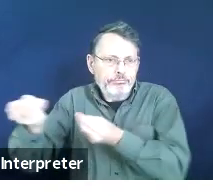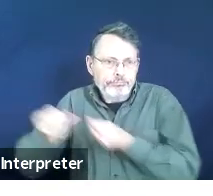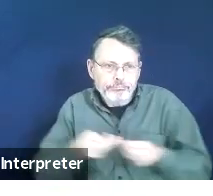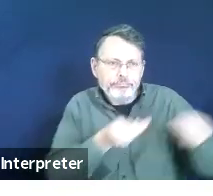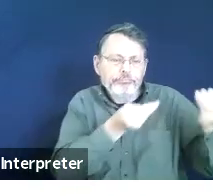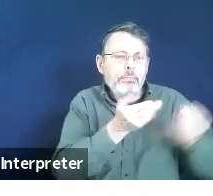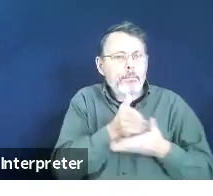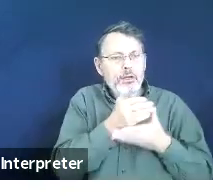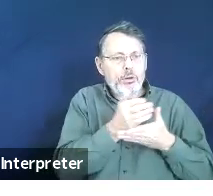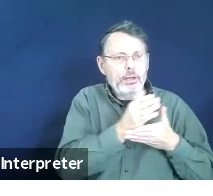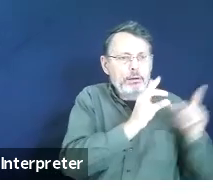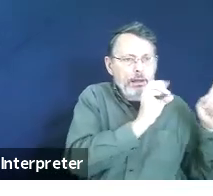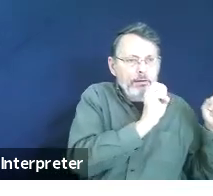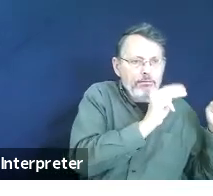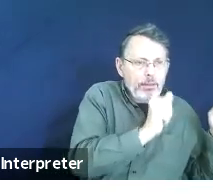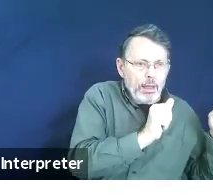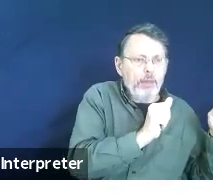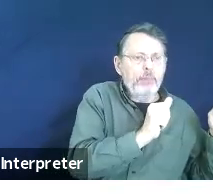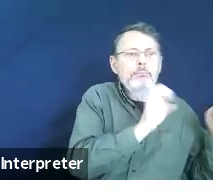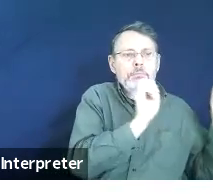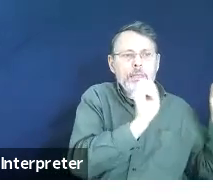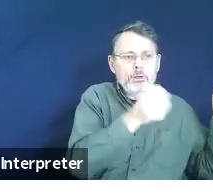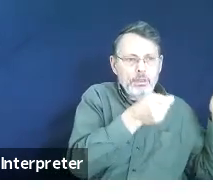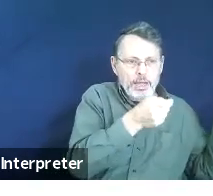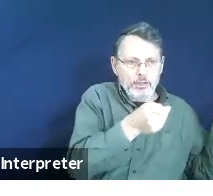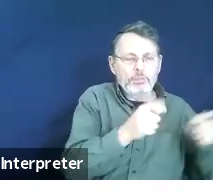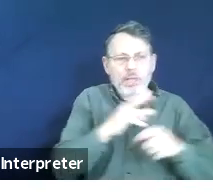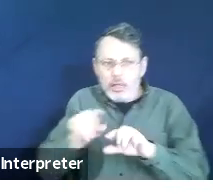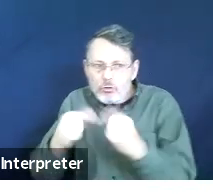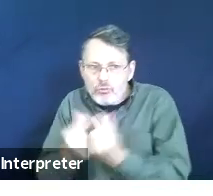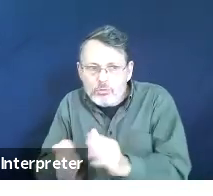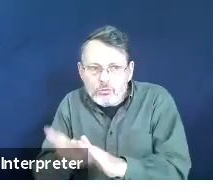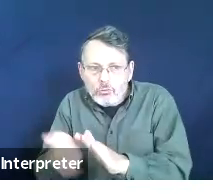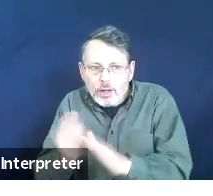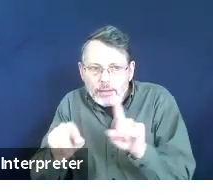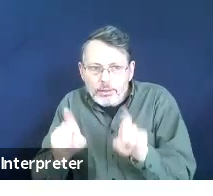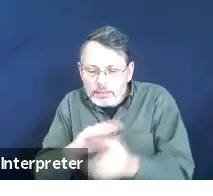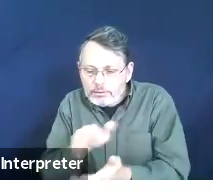and in the organizations and groups running these testing centers back through the organizations and